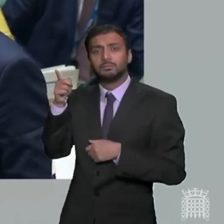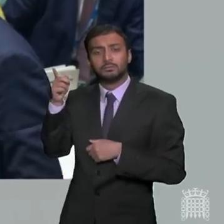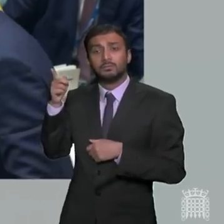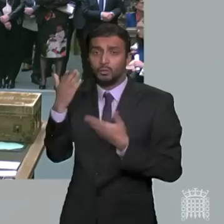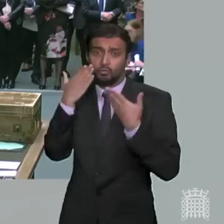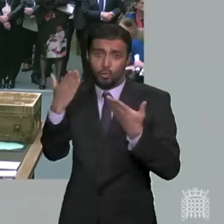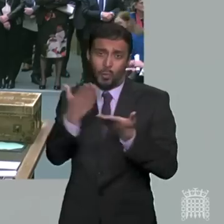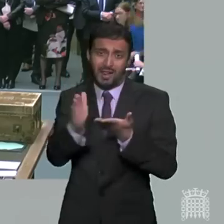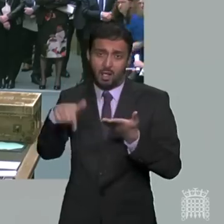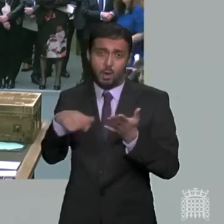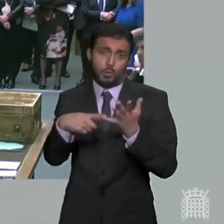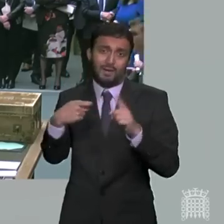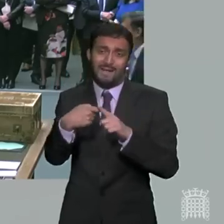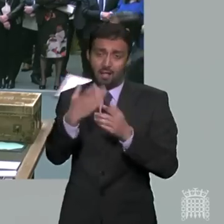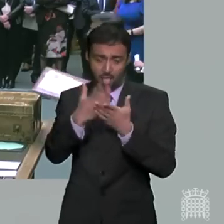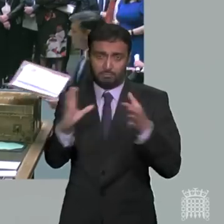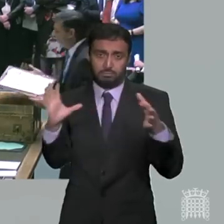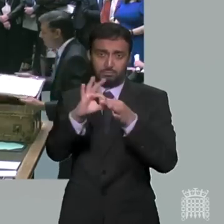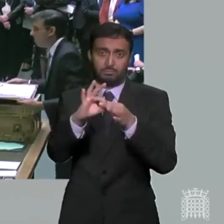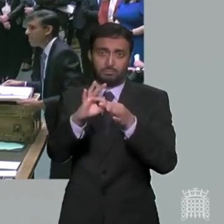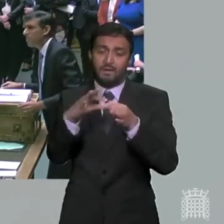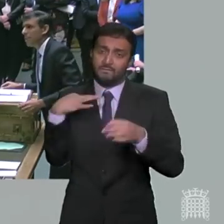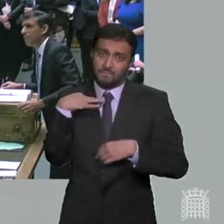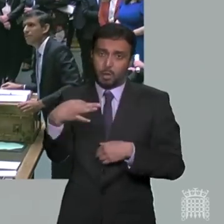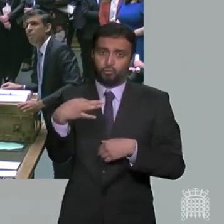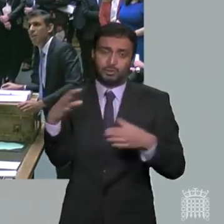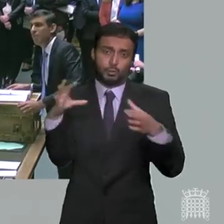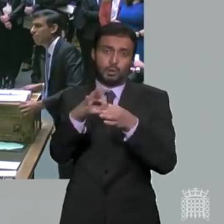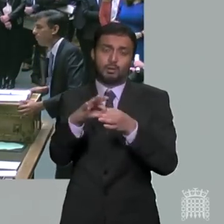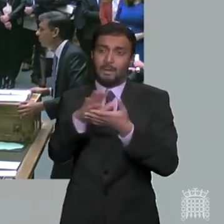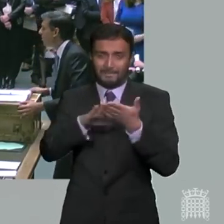The Prime Minister At a time such as this, the Scottish people